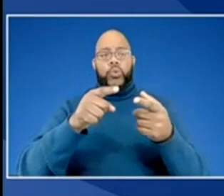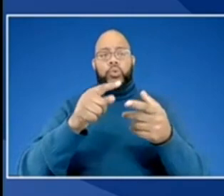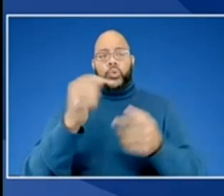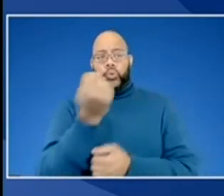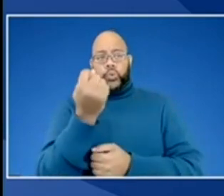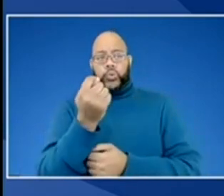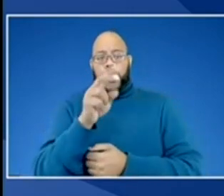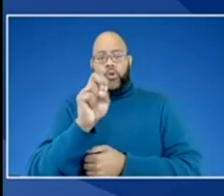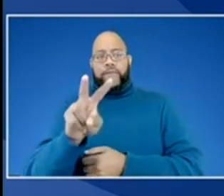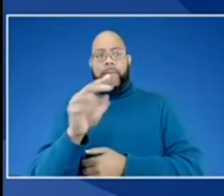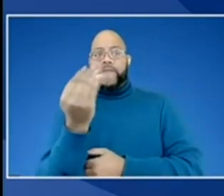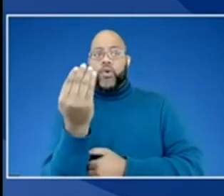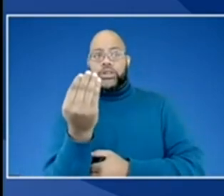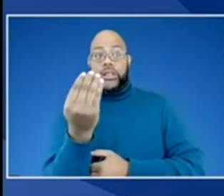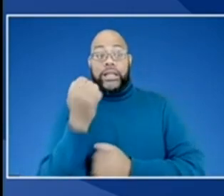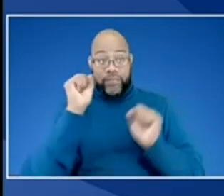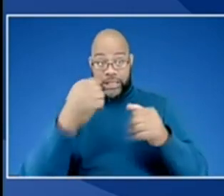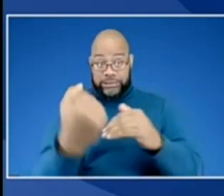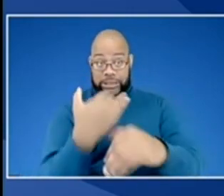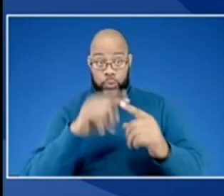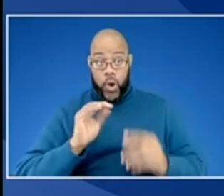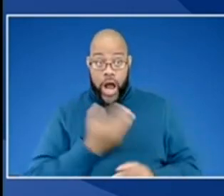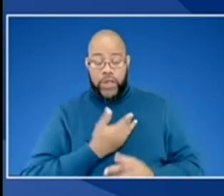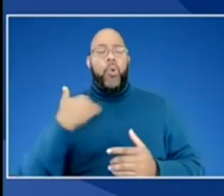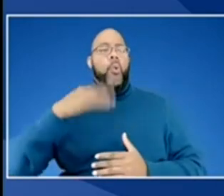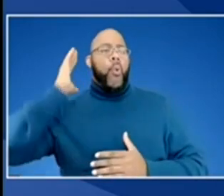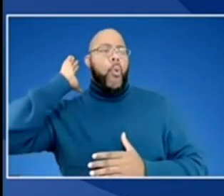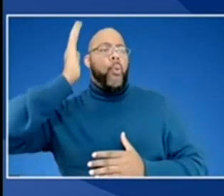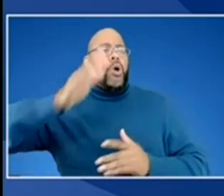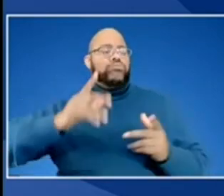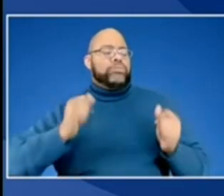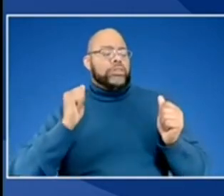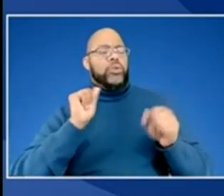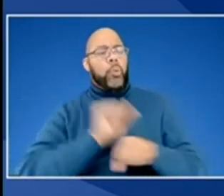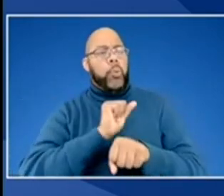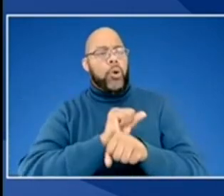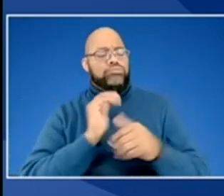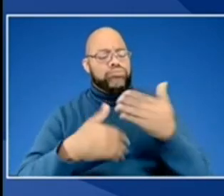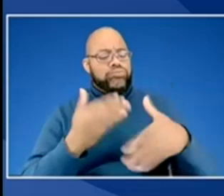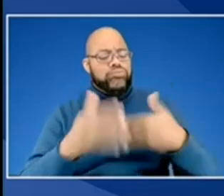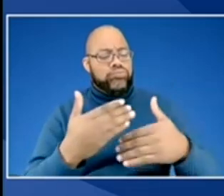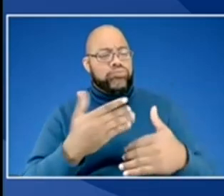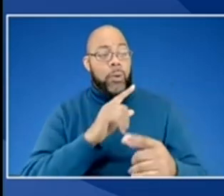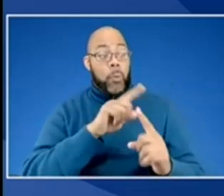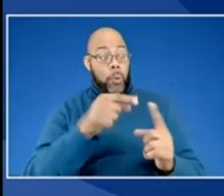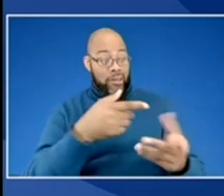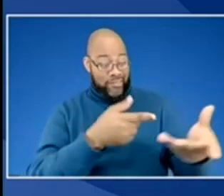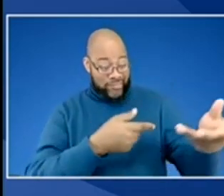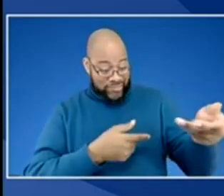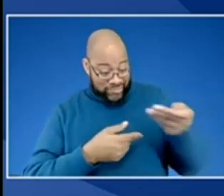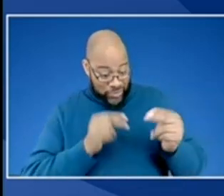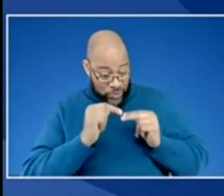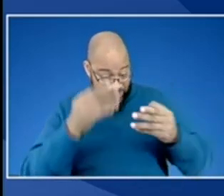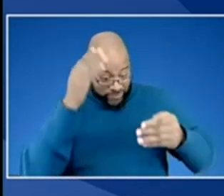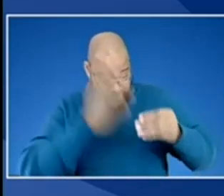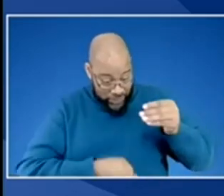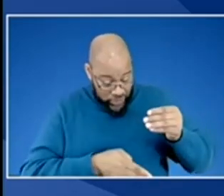If you can get those to us, we will begin immediately working. The minute these negotiations are over, we